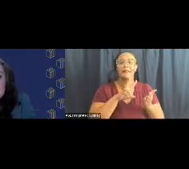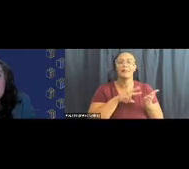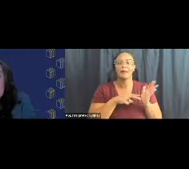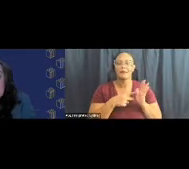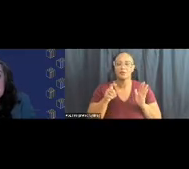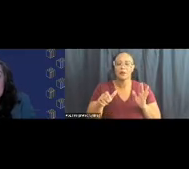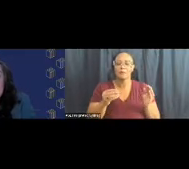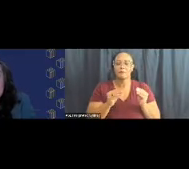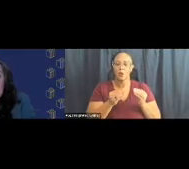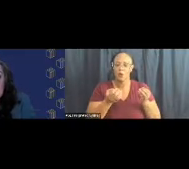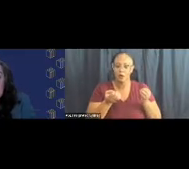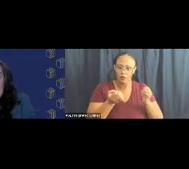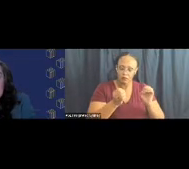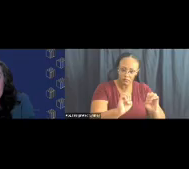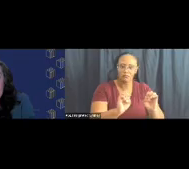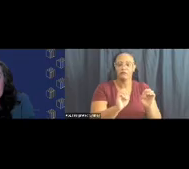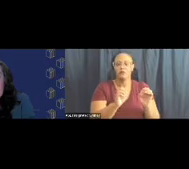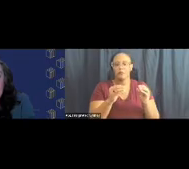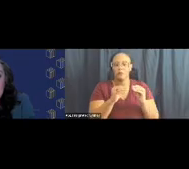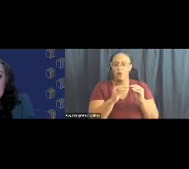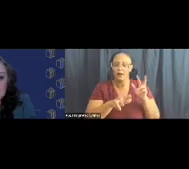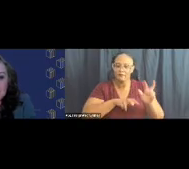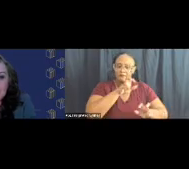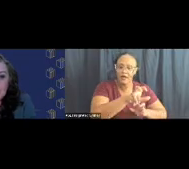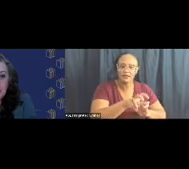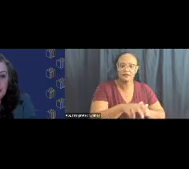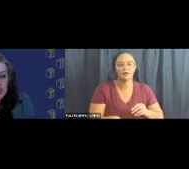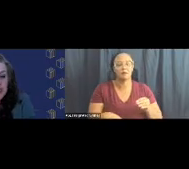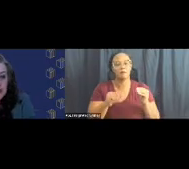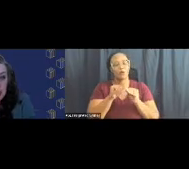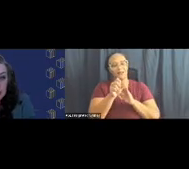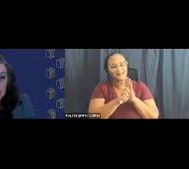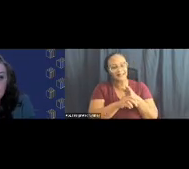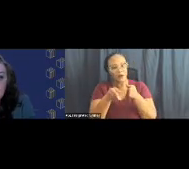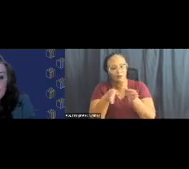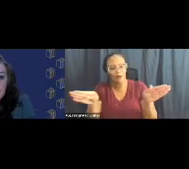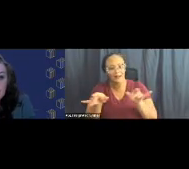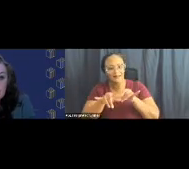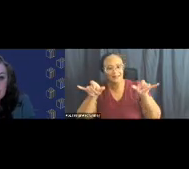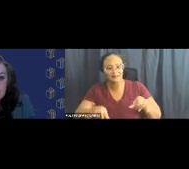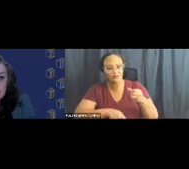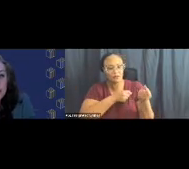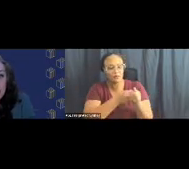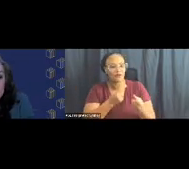a statewide system of support for LEAs and professional development for educators,